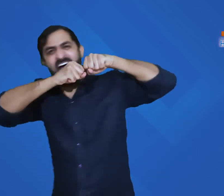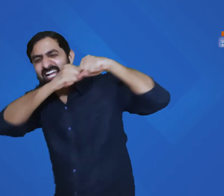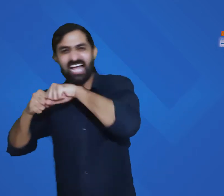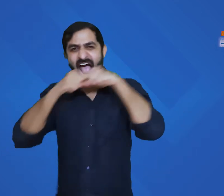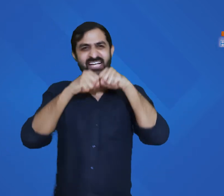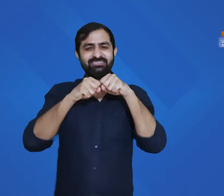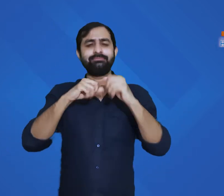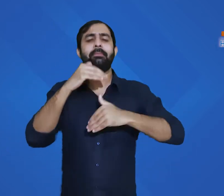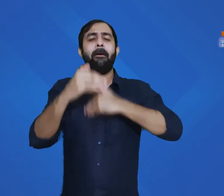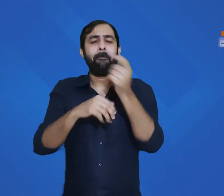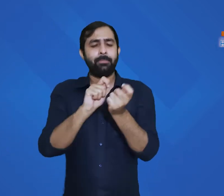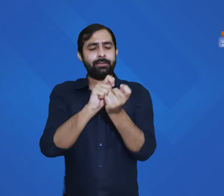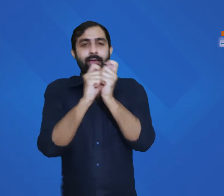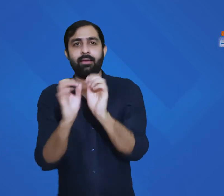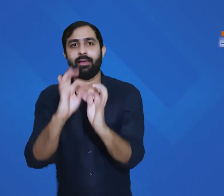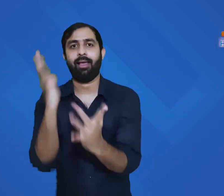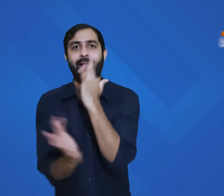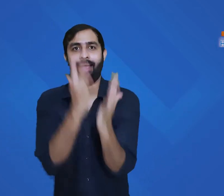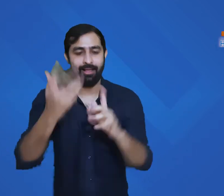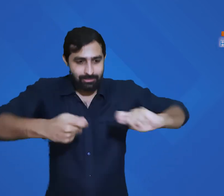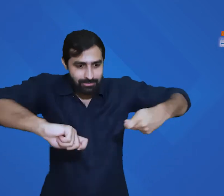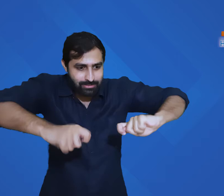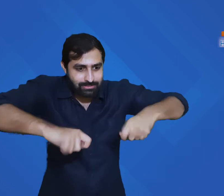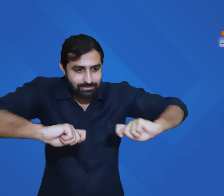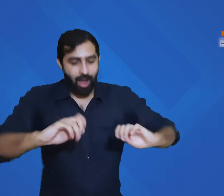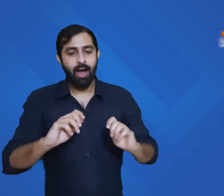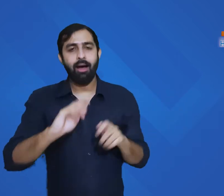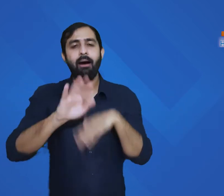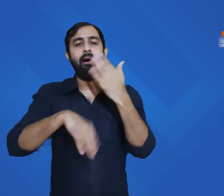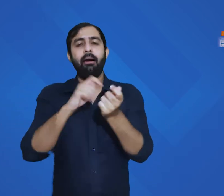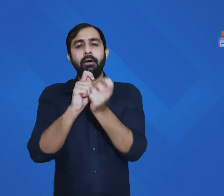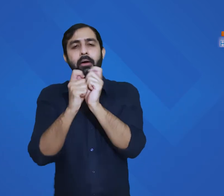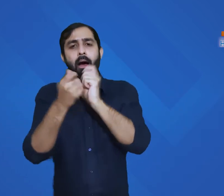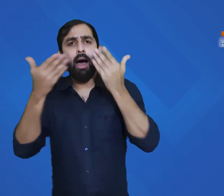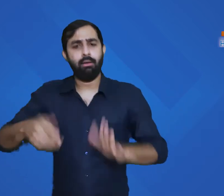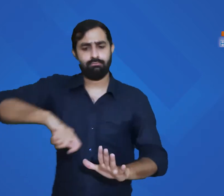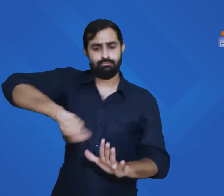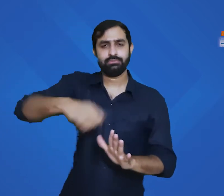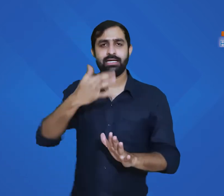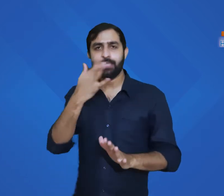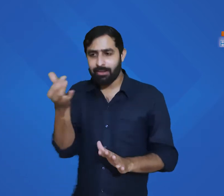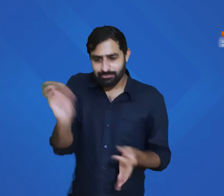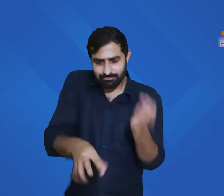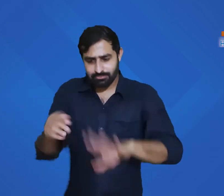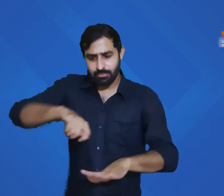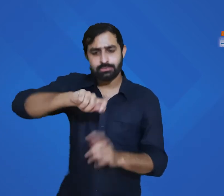The discovery of fire, cooking meat over fire to proper cooking methods, humans have come a long way.